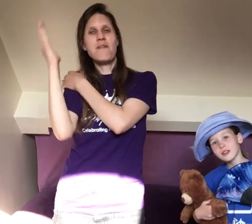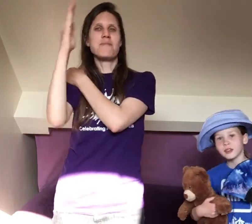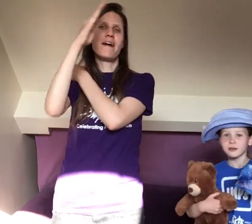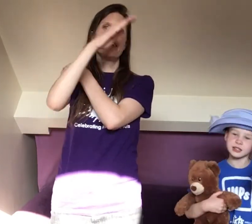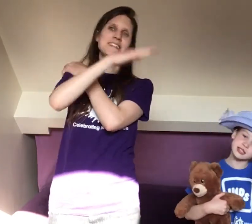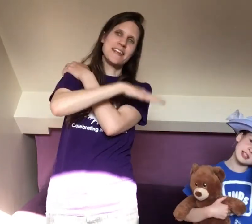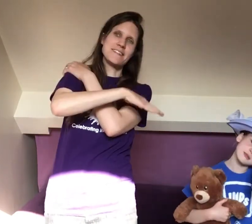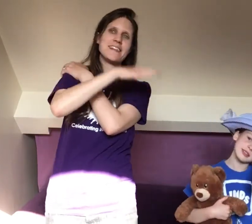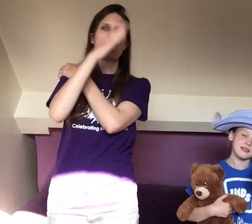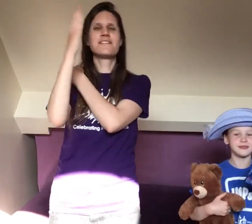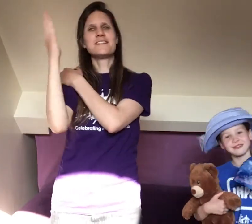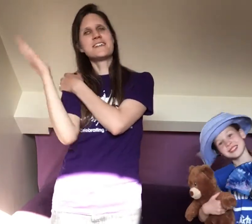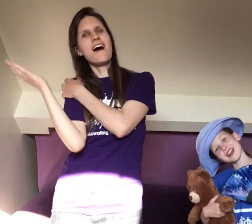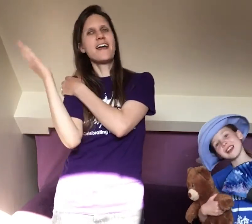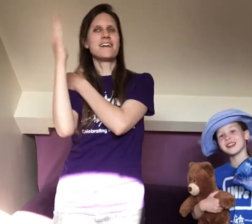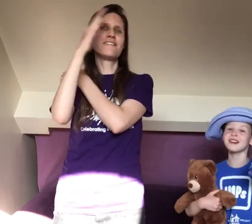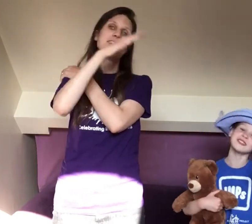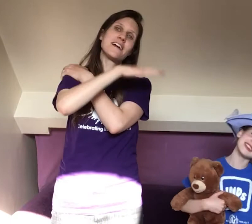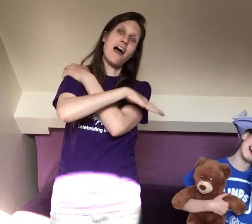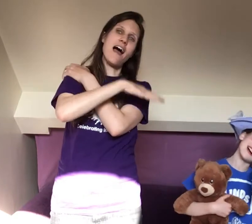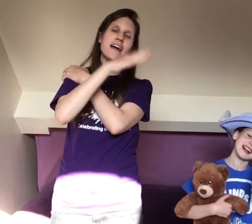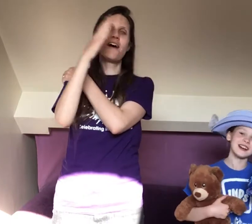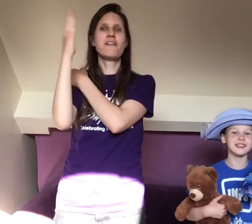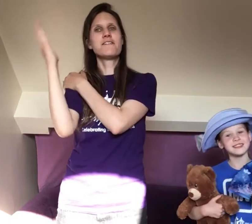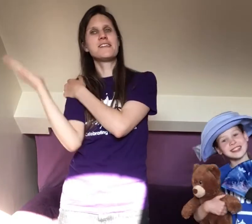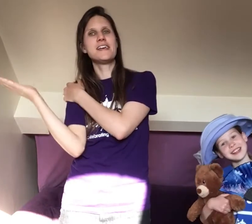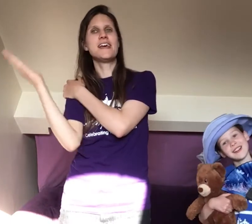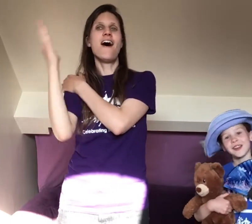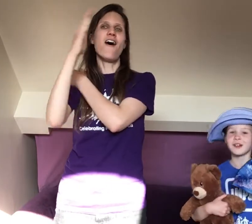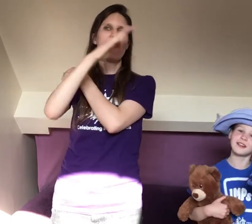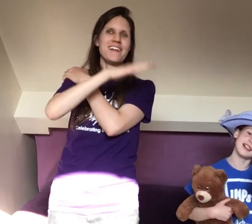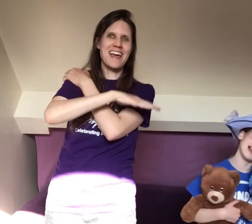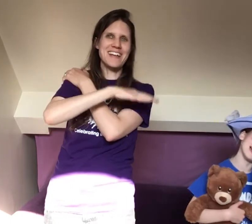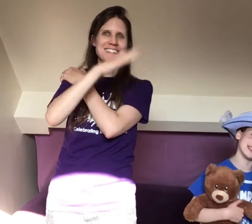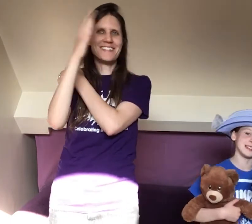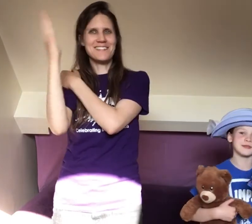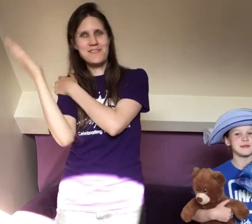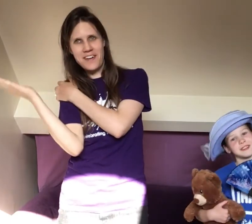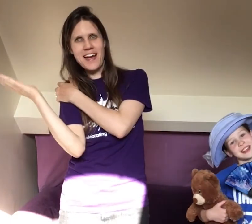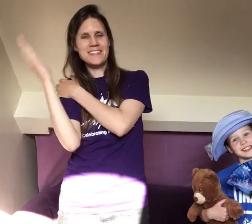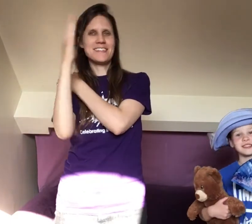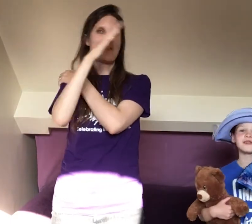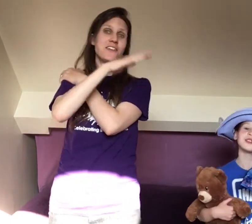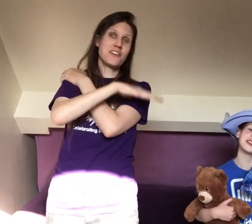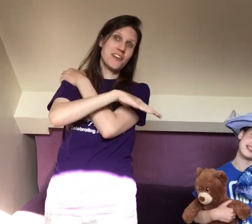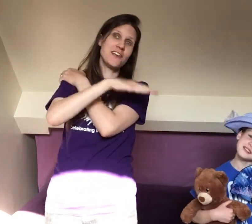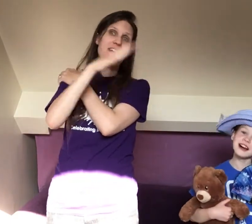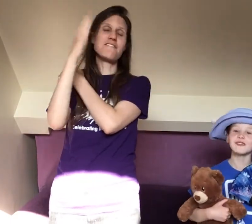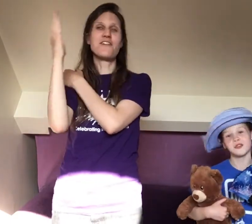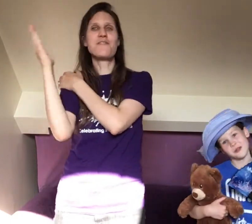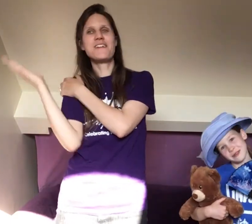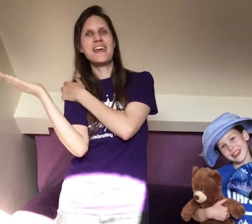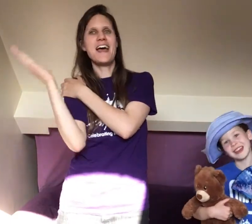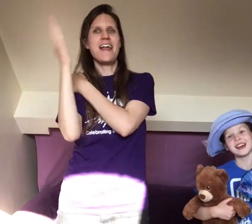My ship sailed from China with a cargo of tea, all laden with presents for you and for me.